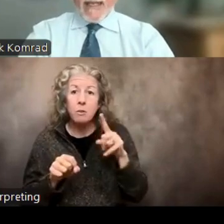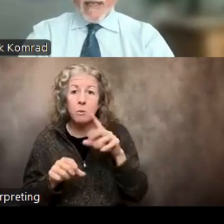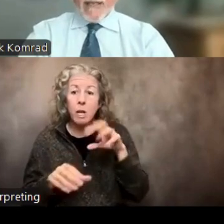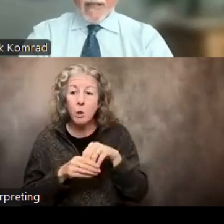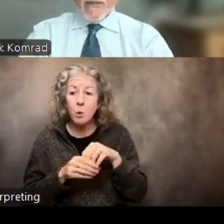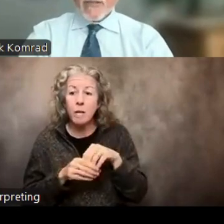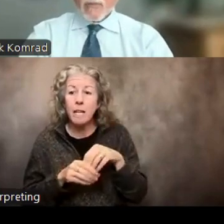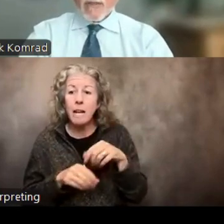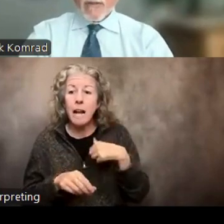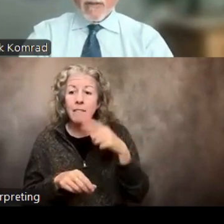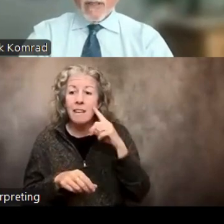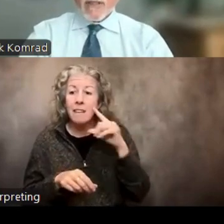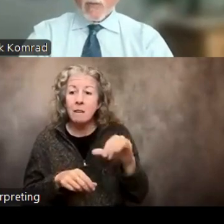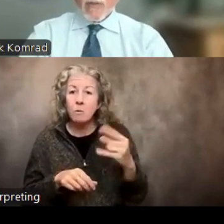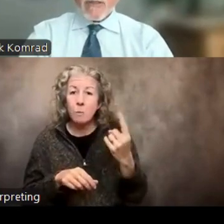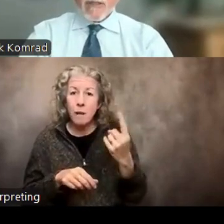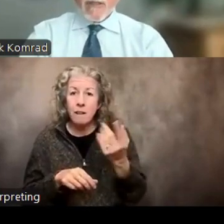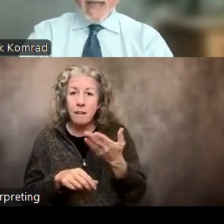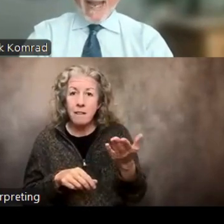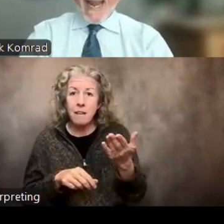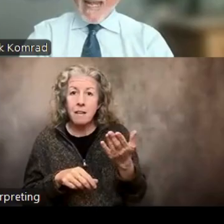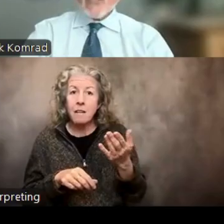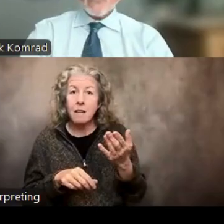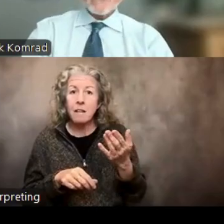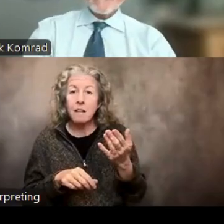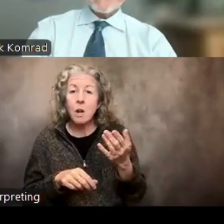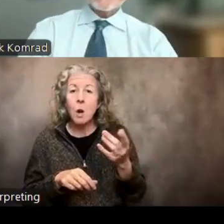And I think this is one of the things where any jurisdictions